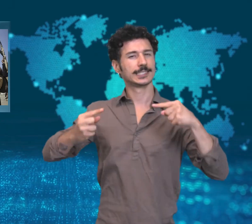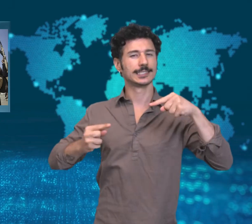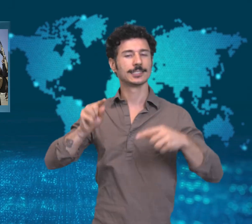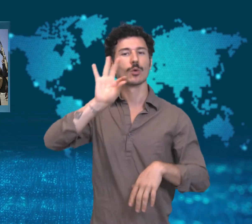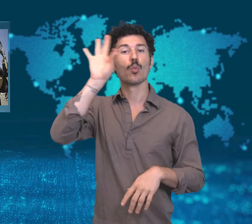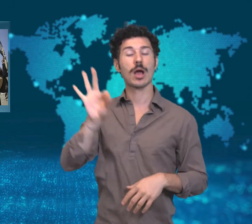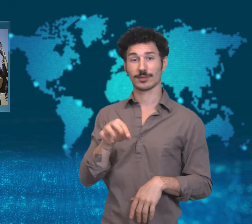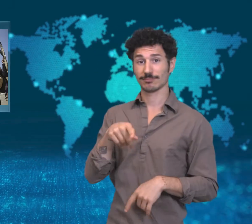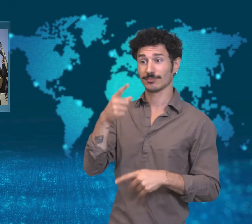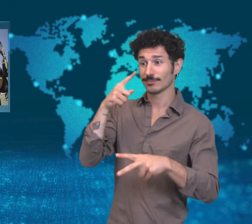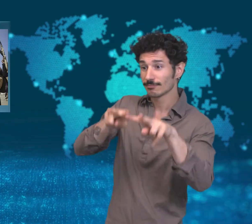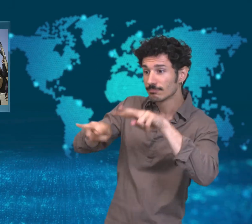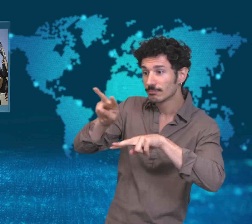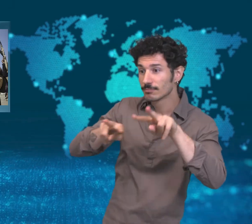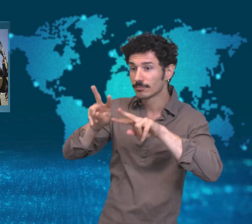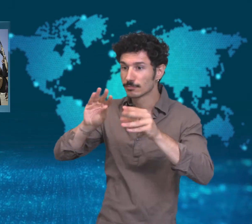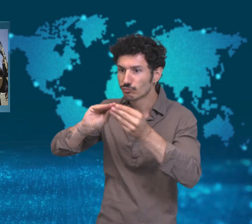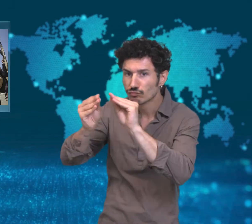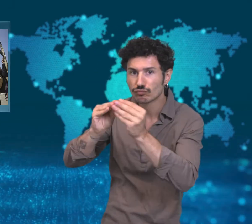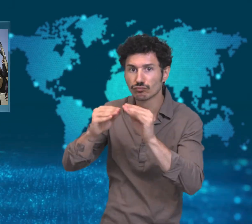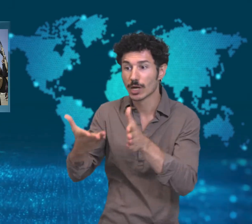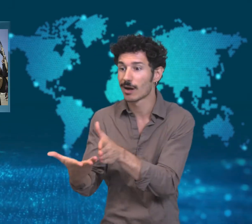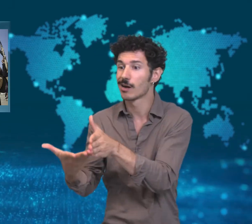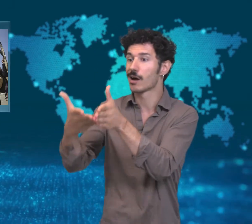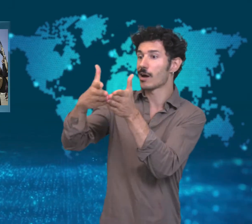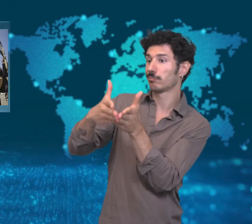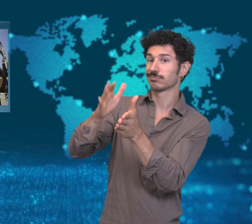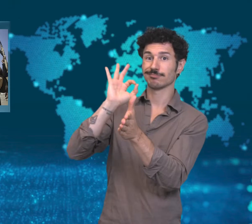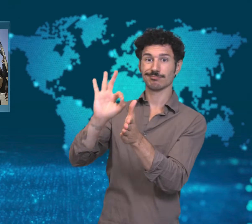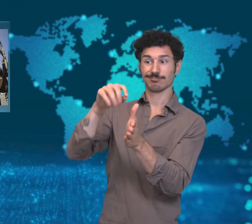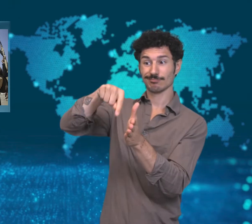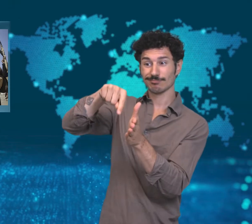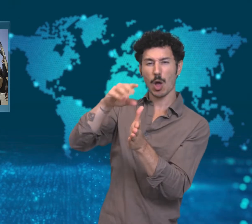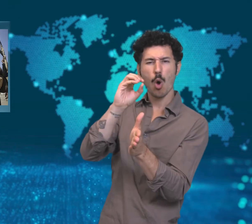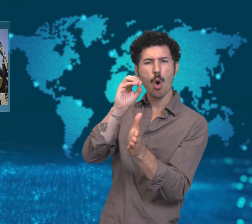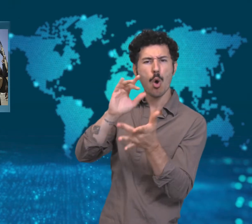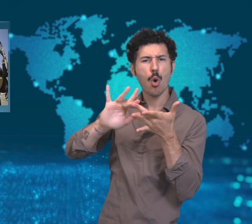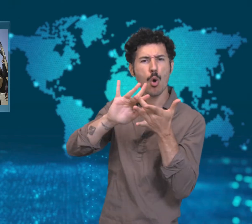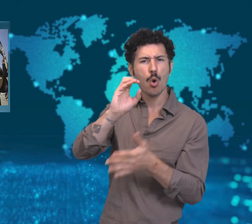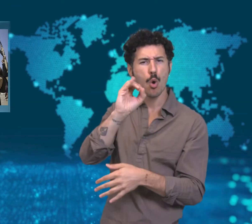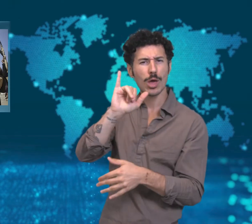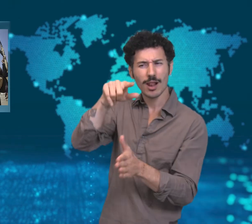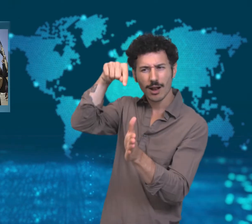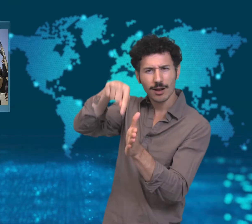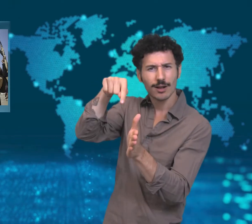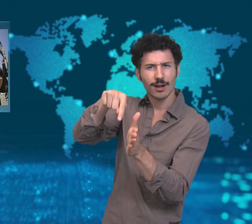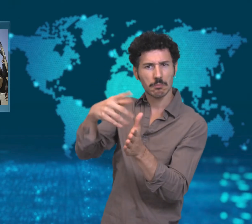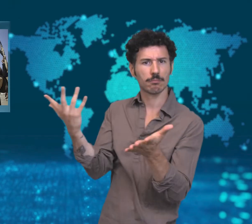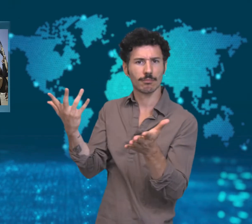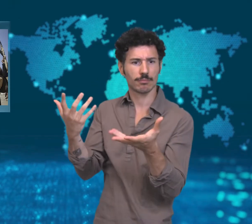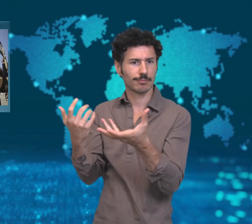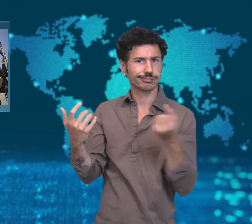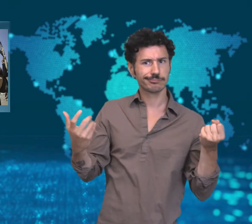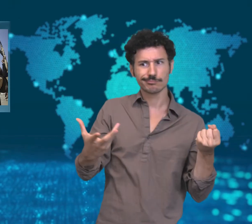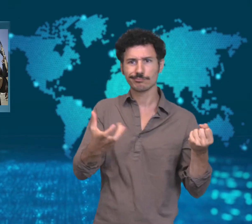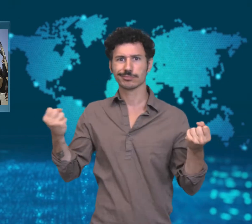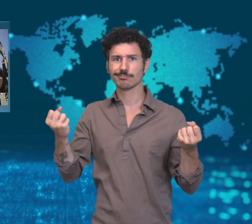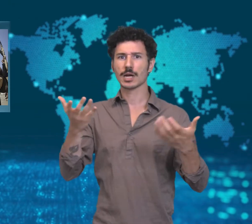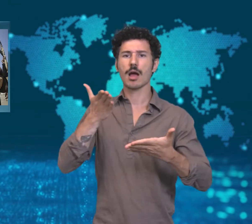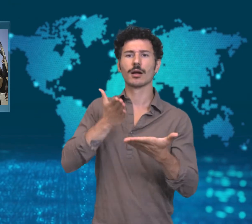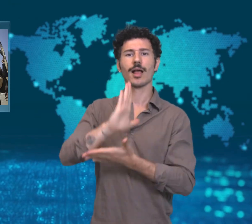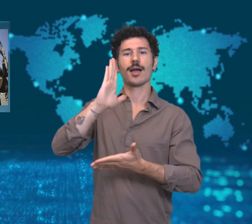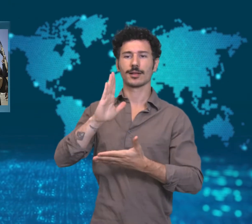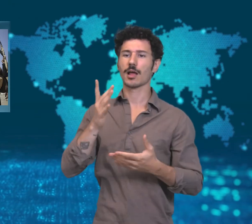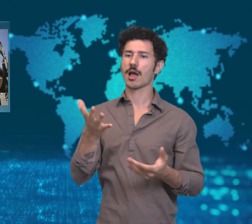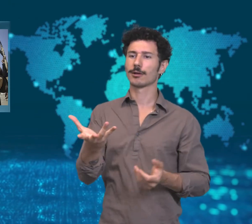There is tension between the rebels and the UN regarding who